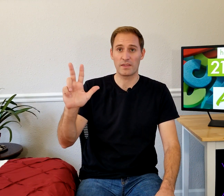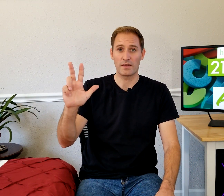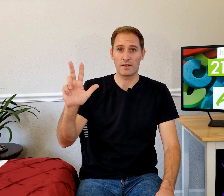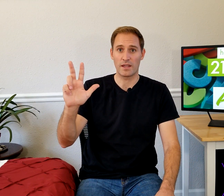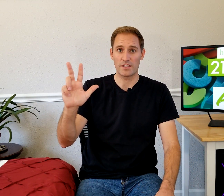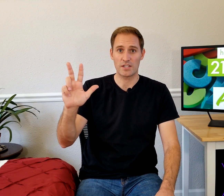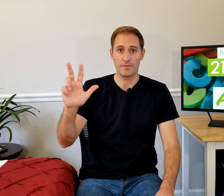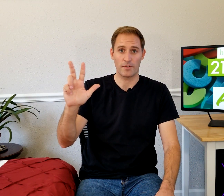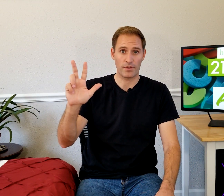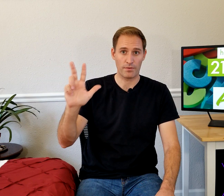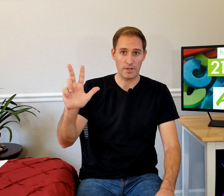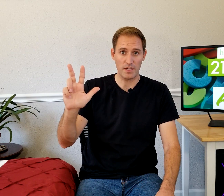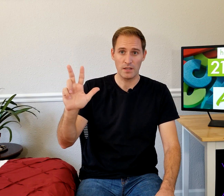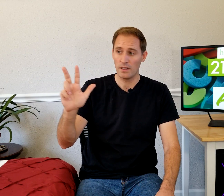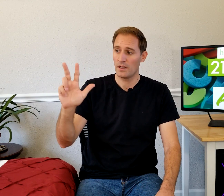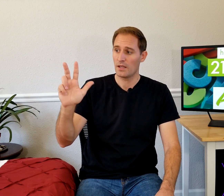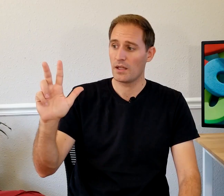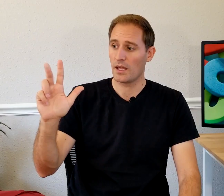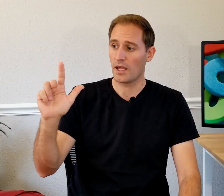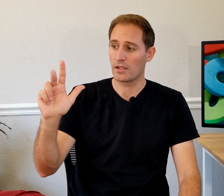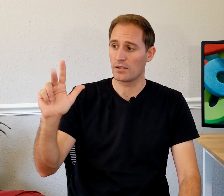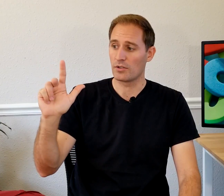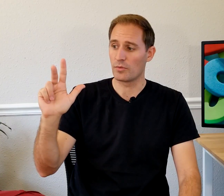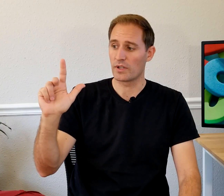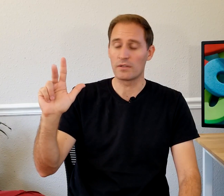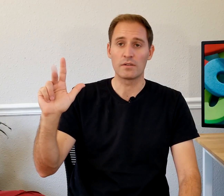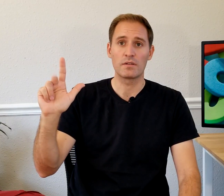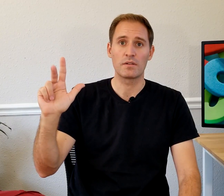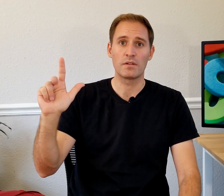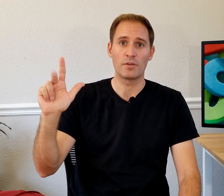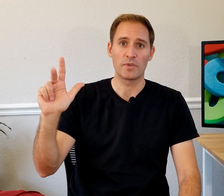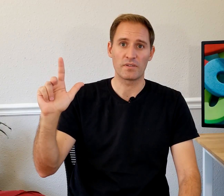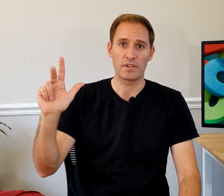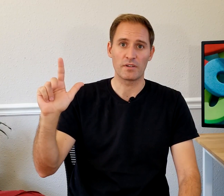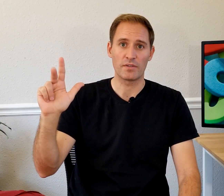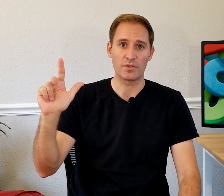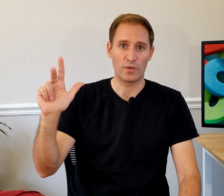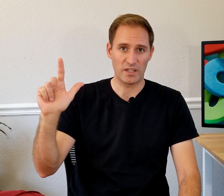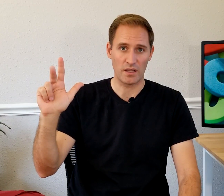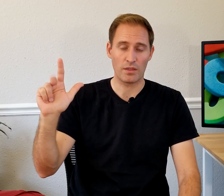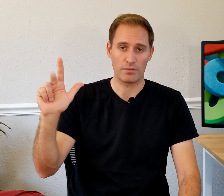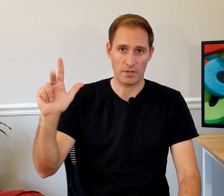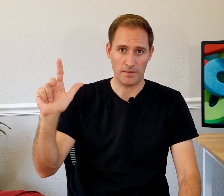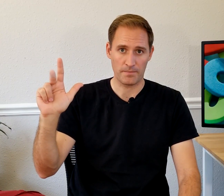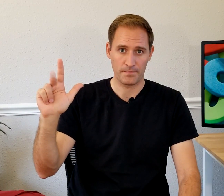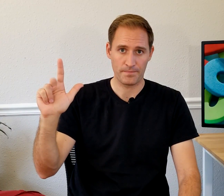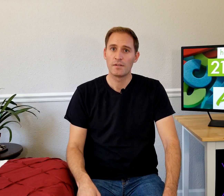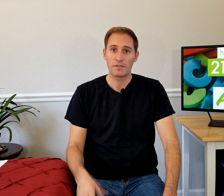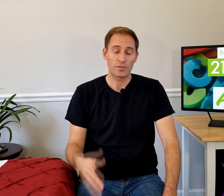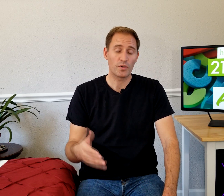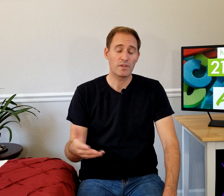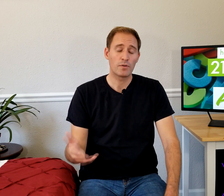the handshape for three and you'll wiggle your middle finger for 23. So 24